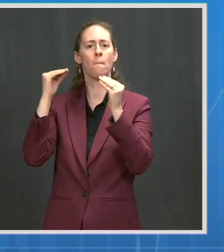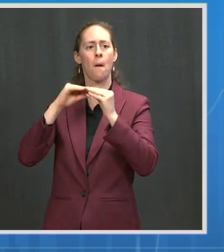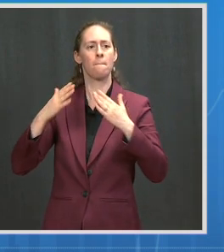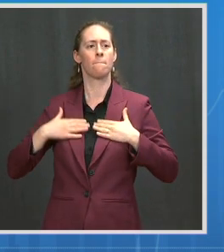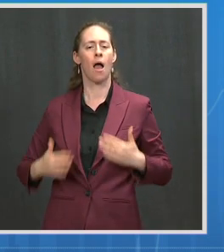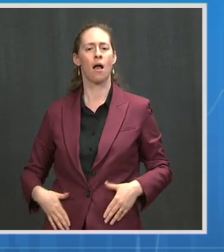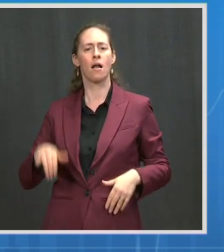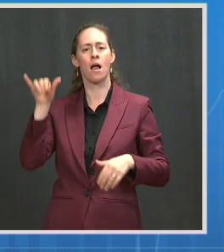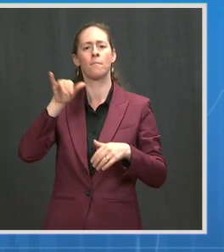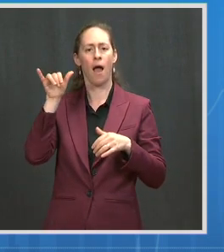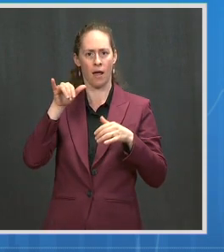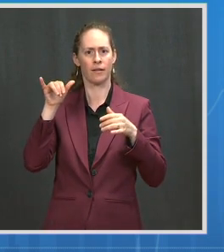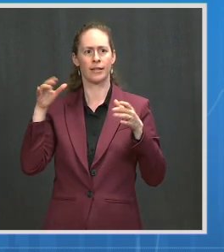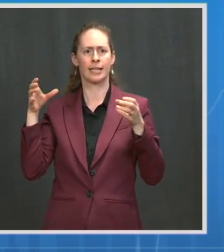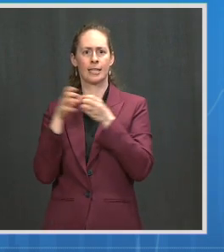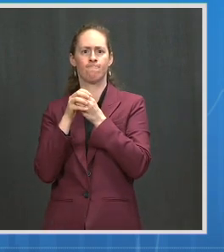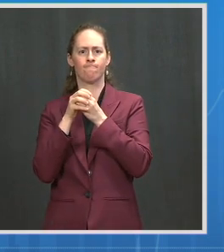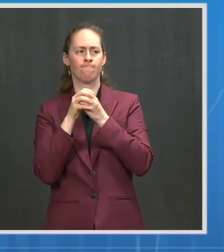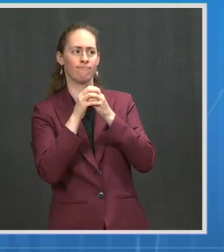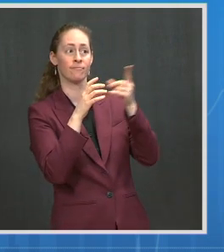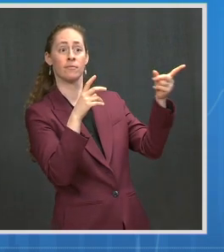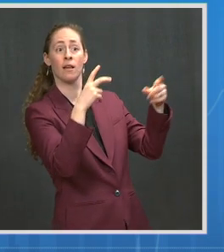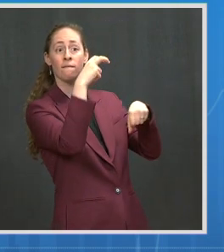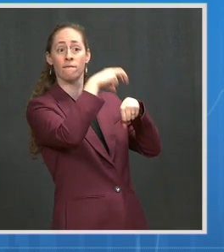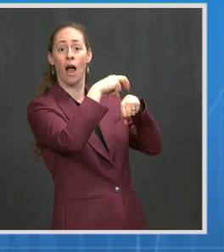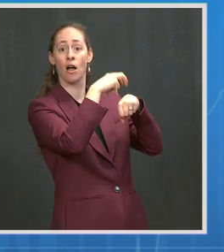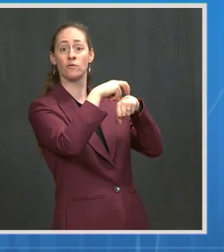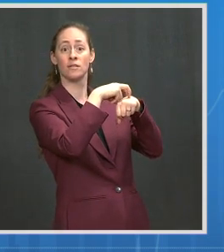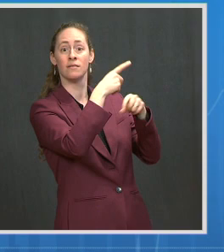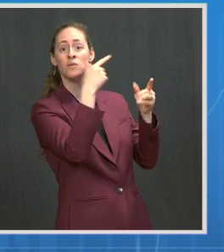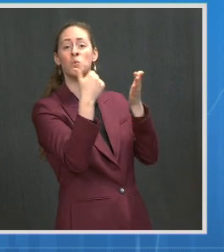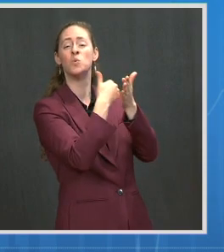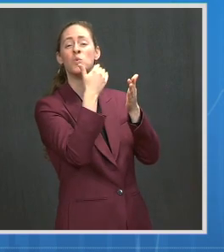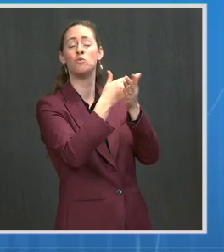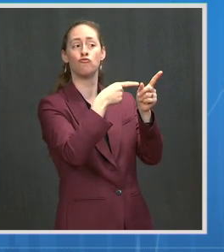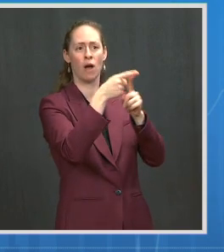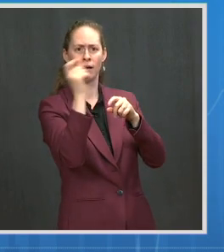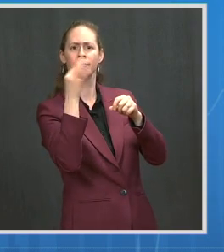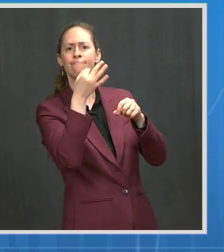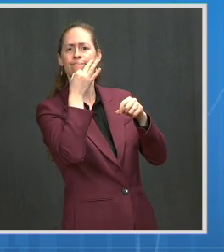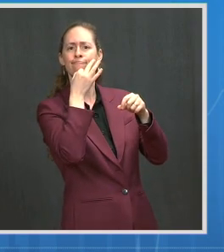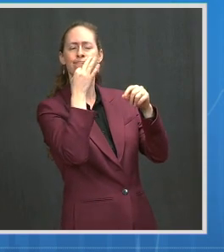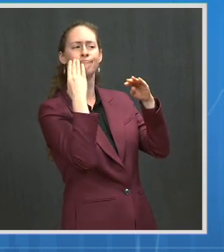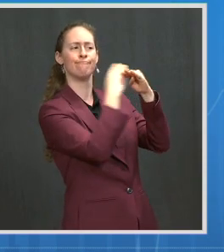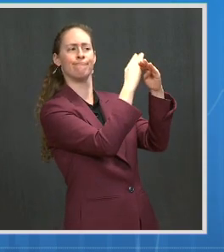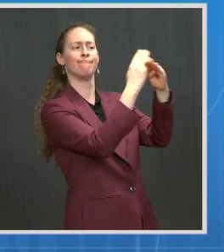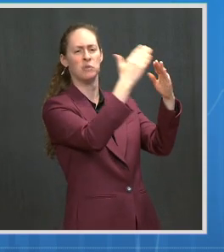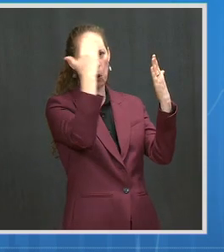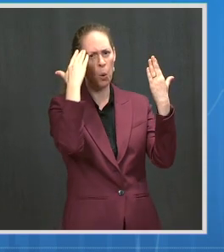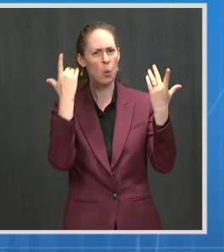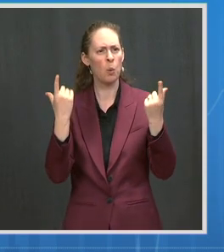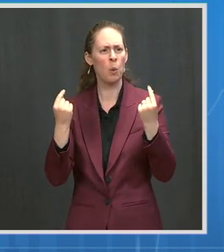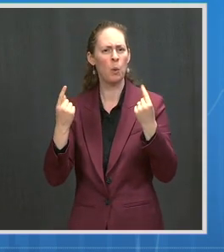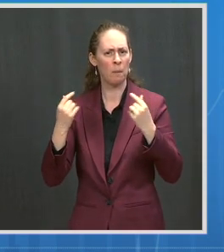And importantly, the capability of neutralizing and binding lasted for greater than six months,